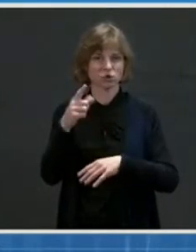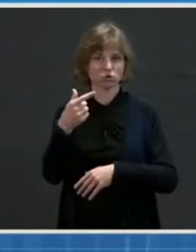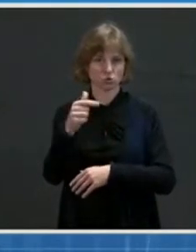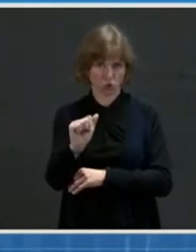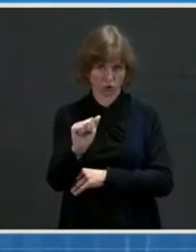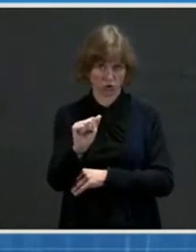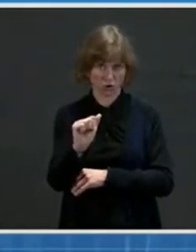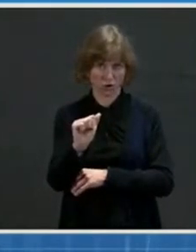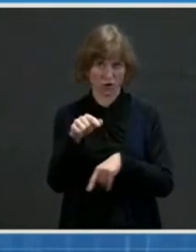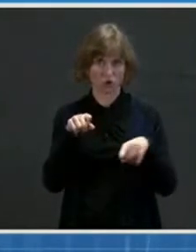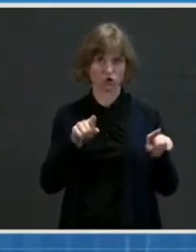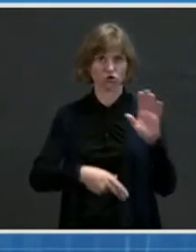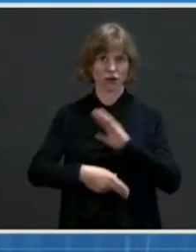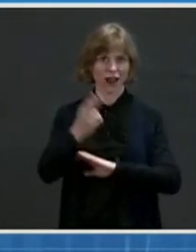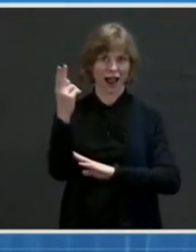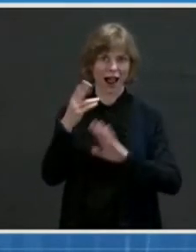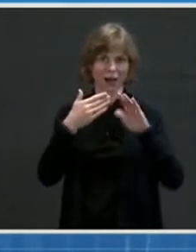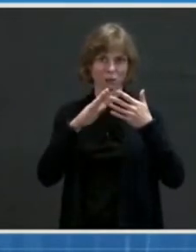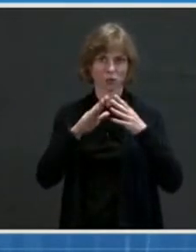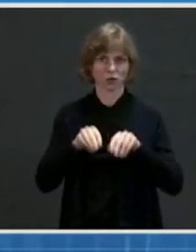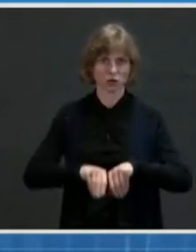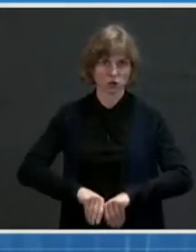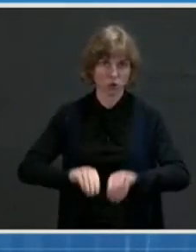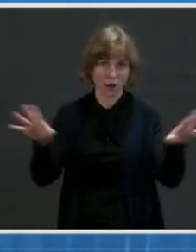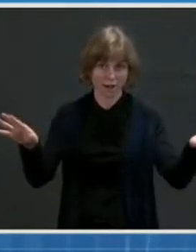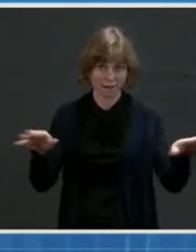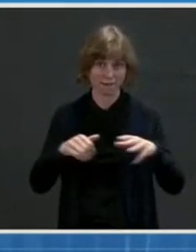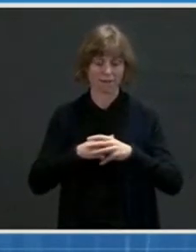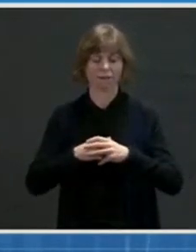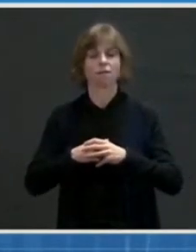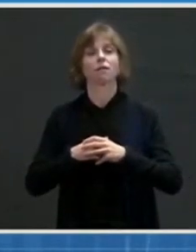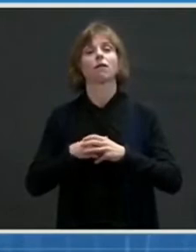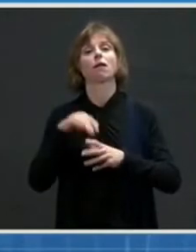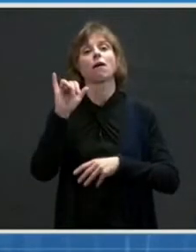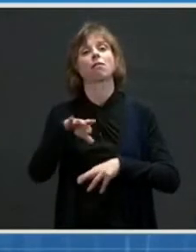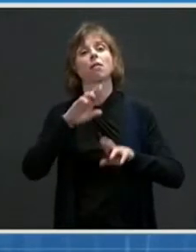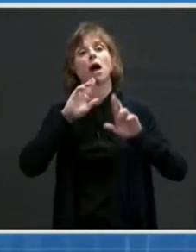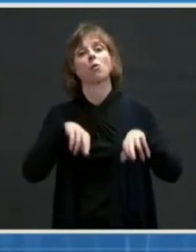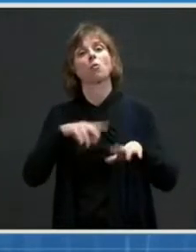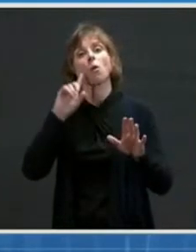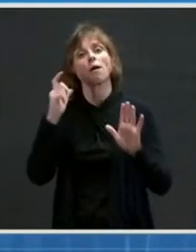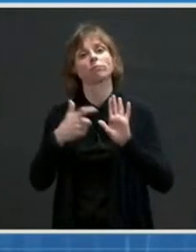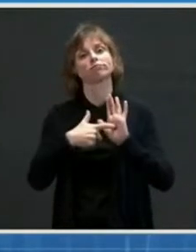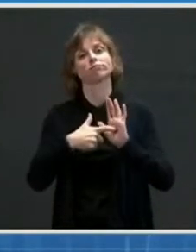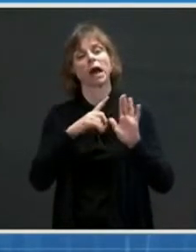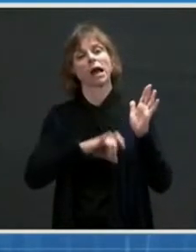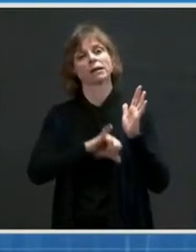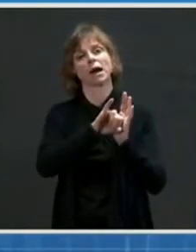PUBLIC ELEMENTARY SCHOOLS IN A SINGLE SCHOOL DISTRICT IN GEORGIA DURING A PERIOD OF HIGH